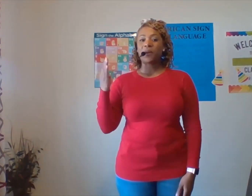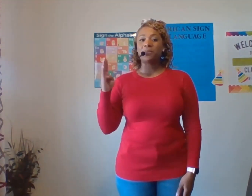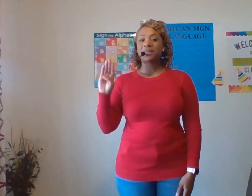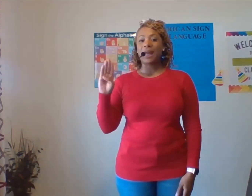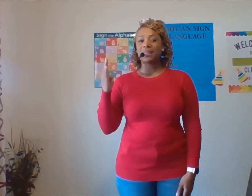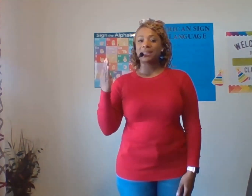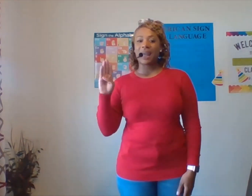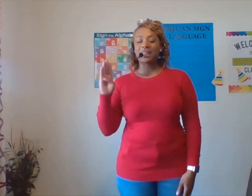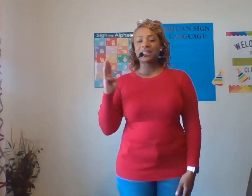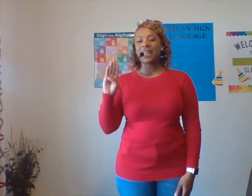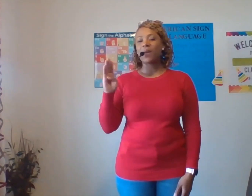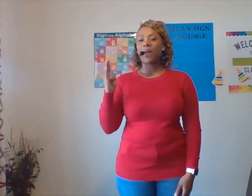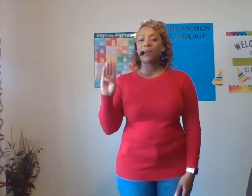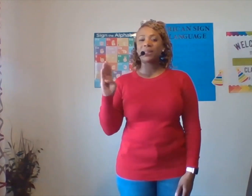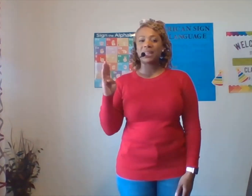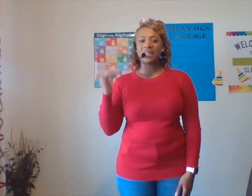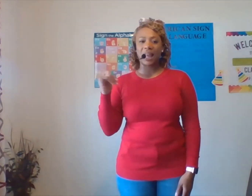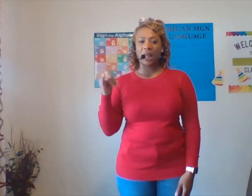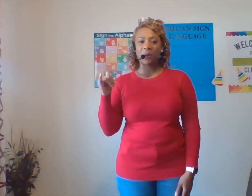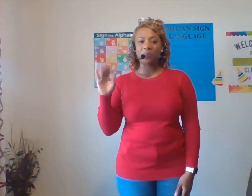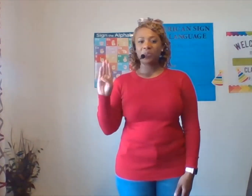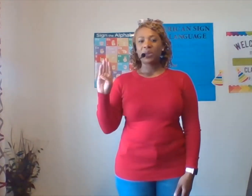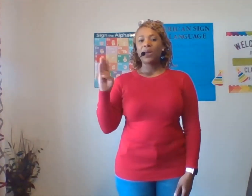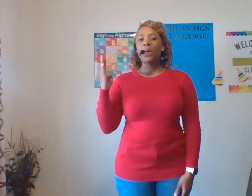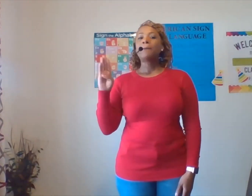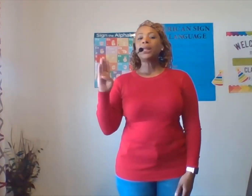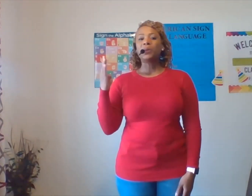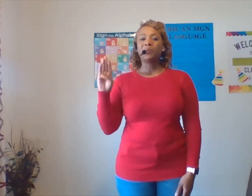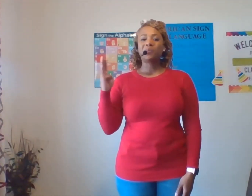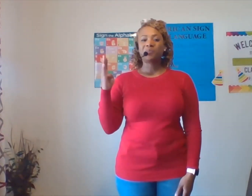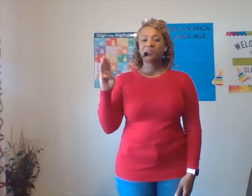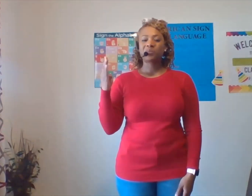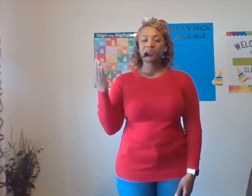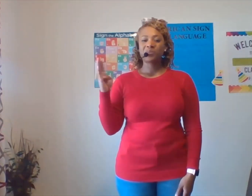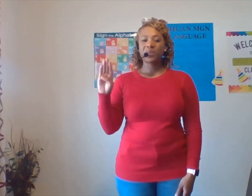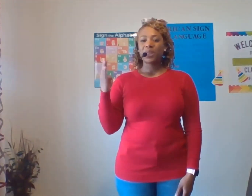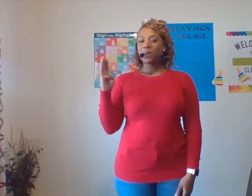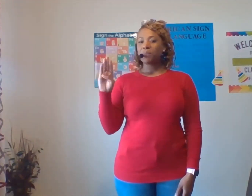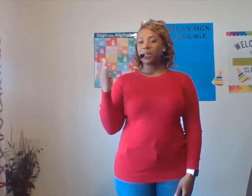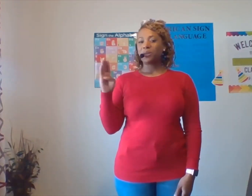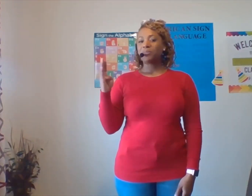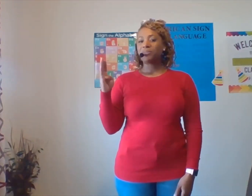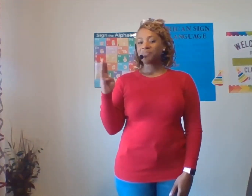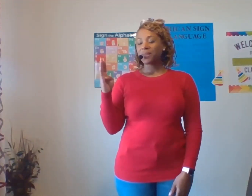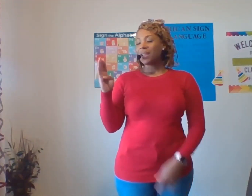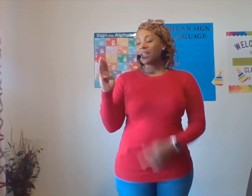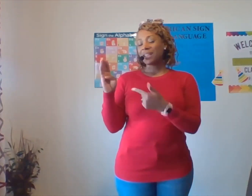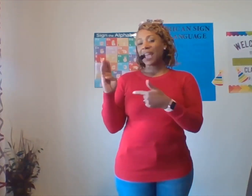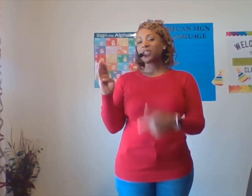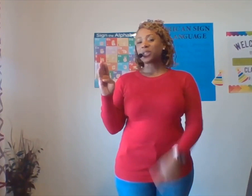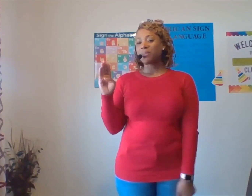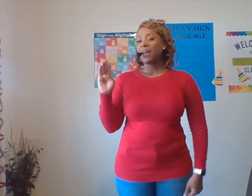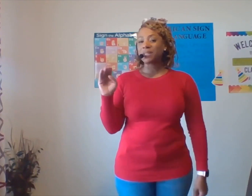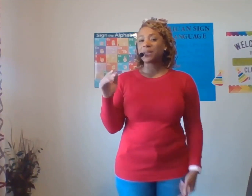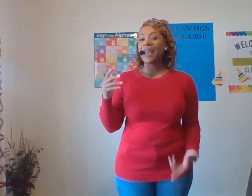from side to side the same way we did yellow blue that's actually my husband